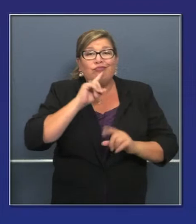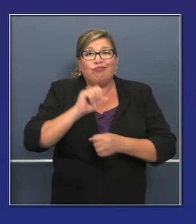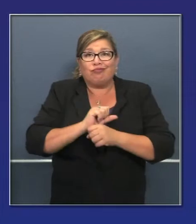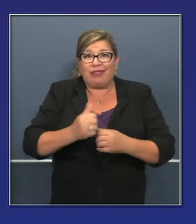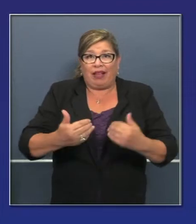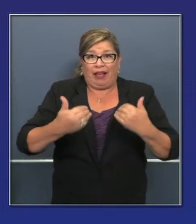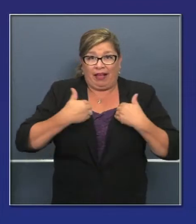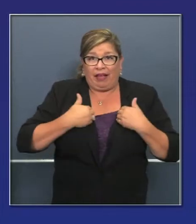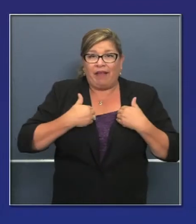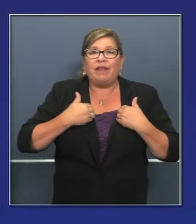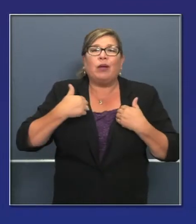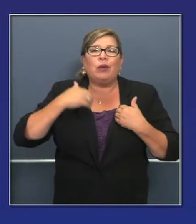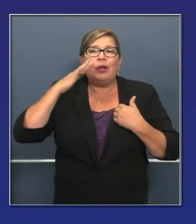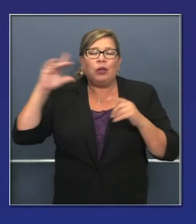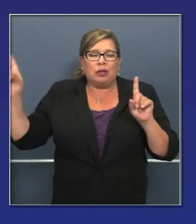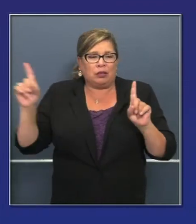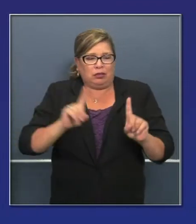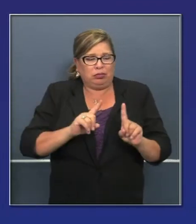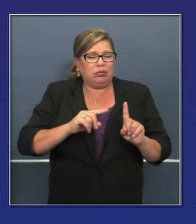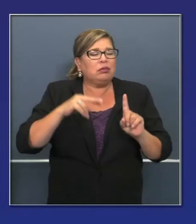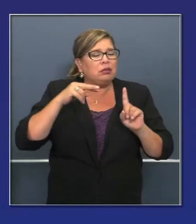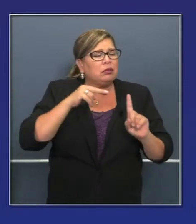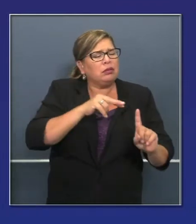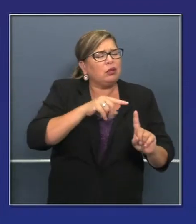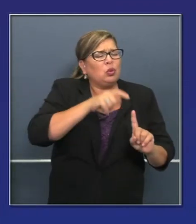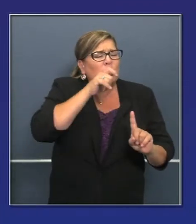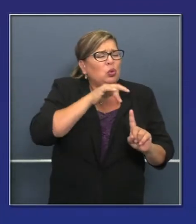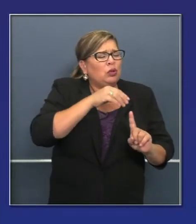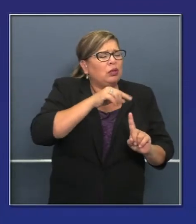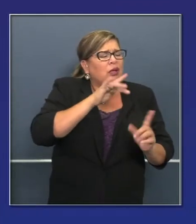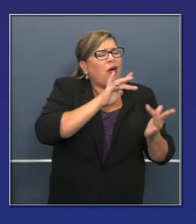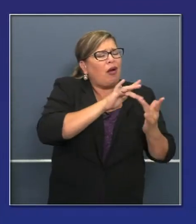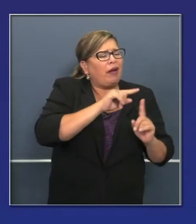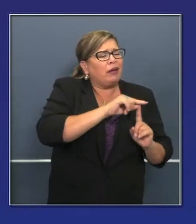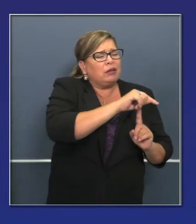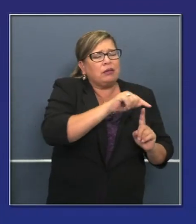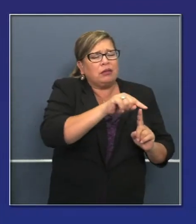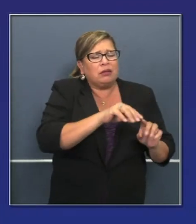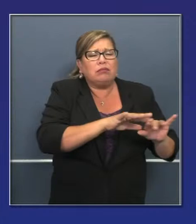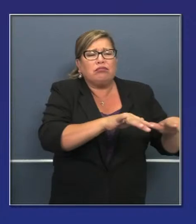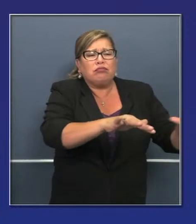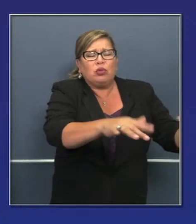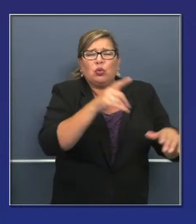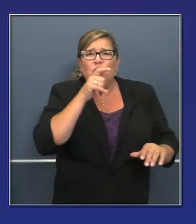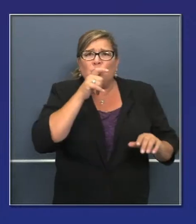we trace those that they've come into contact with as you know our phase 1 goal of training